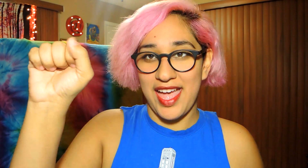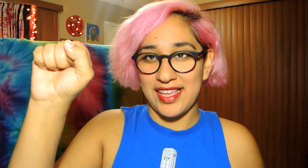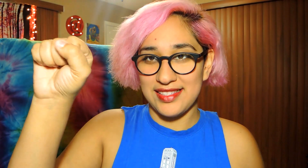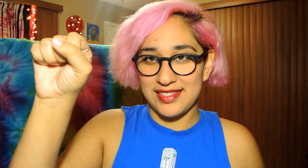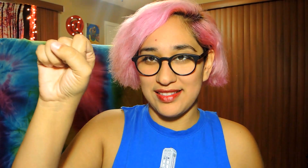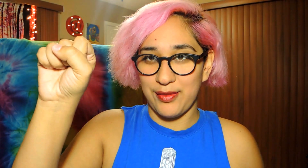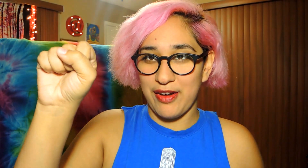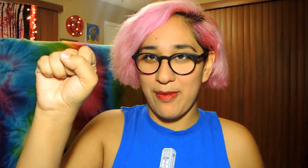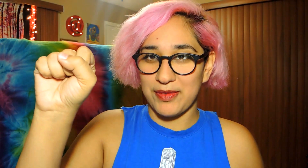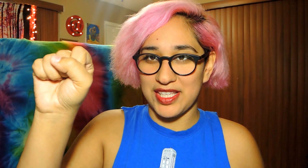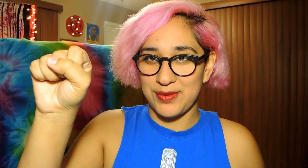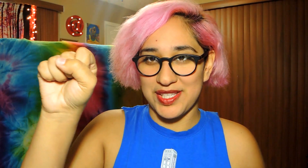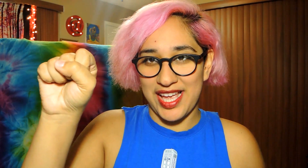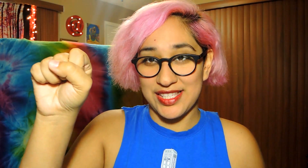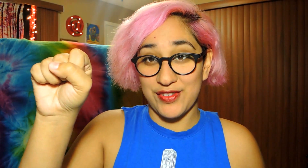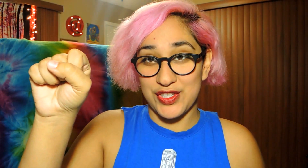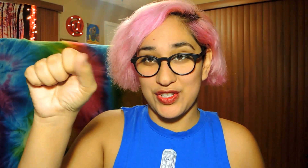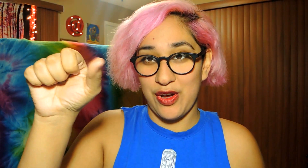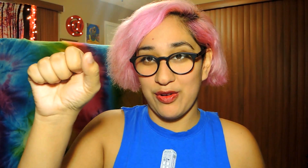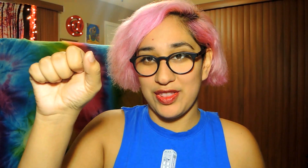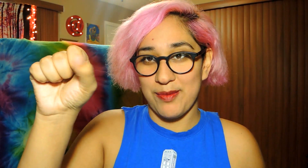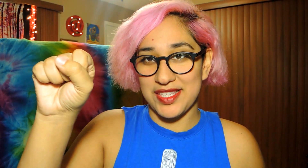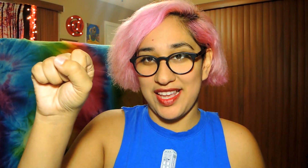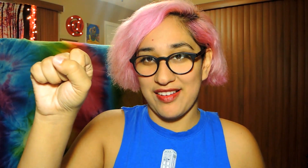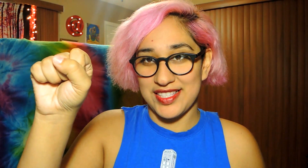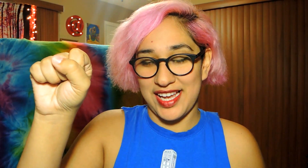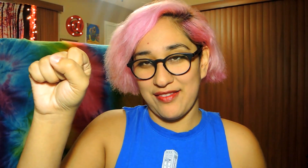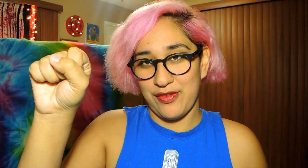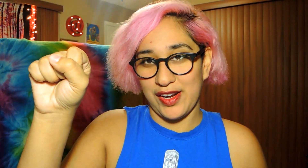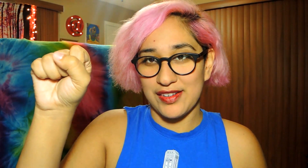"S", the way I remembered this was "S" for "stone", thumb is on the outside of